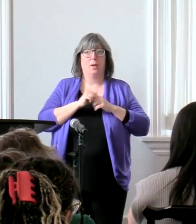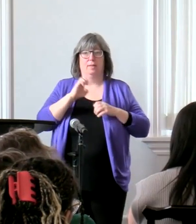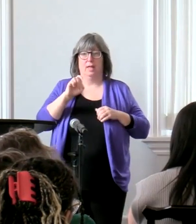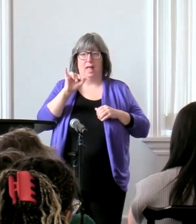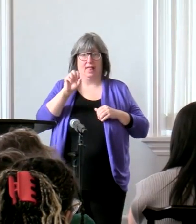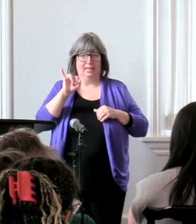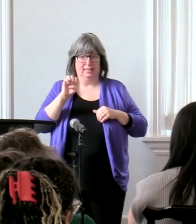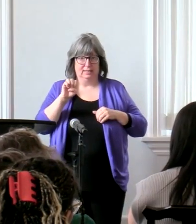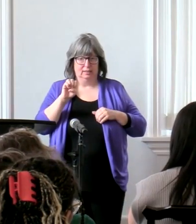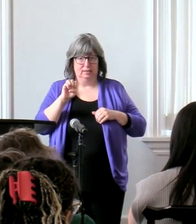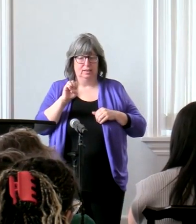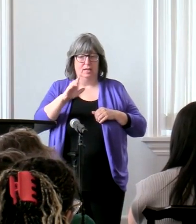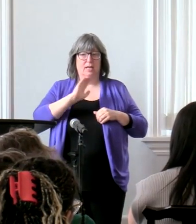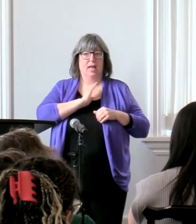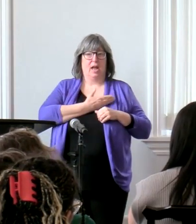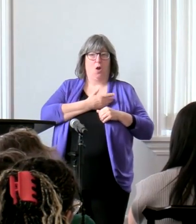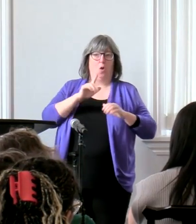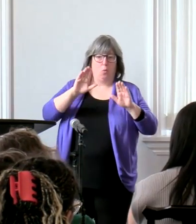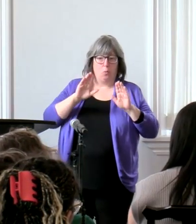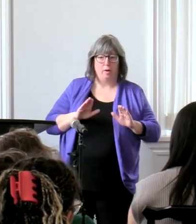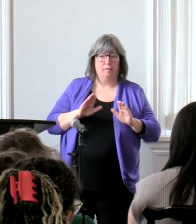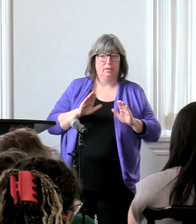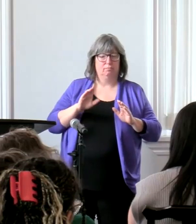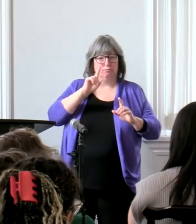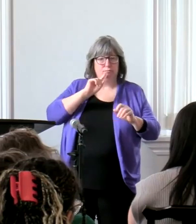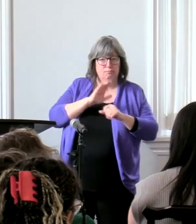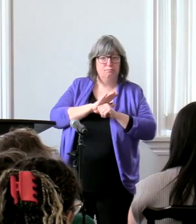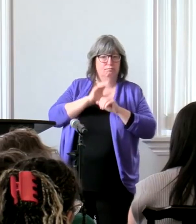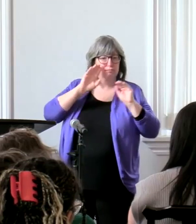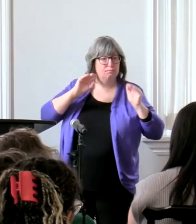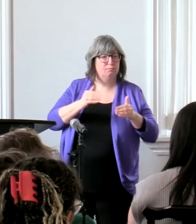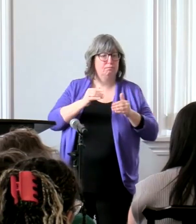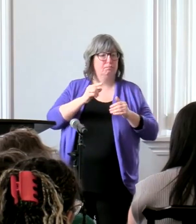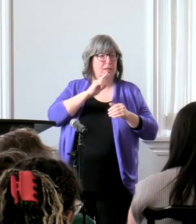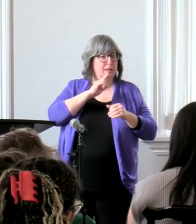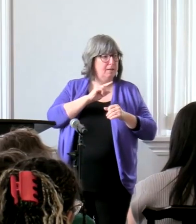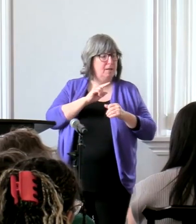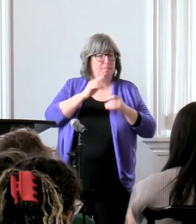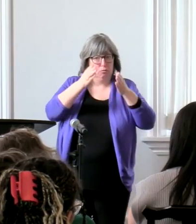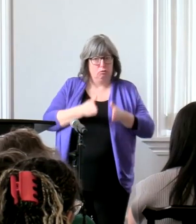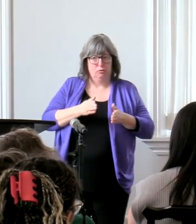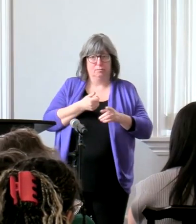who is our wonderful, dedicated, committed individual